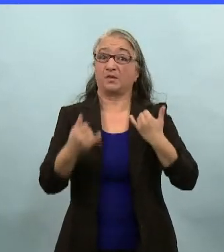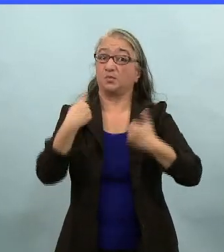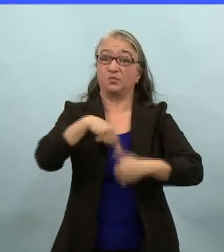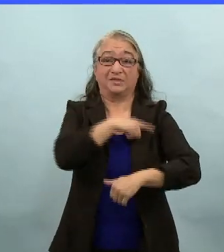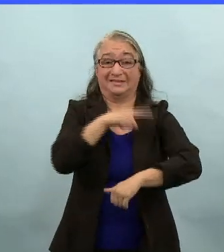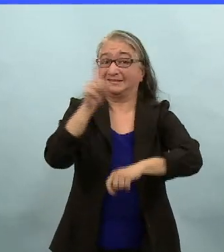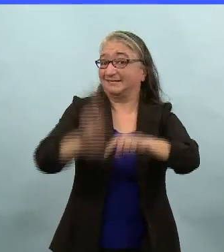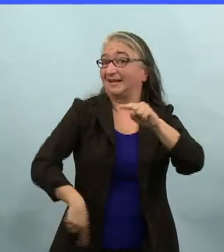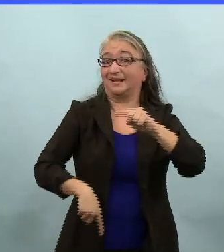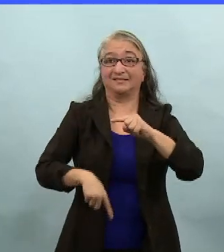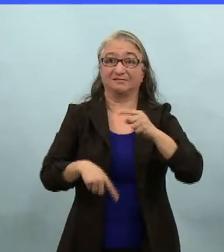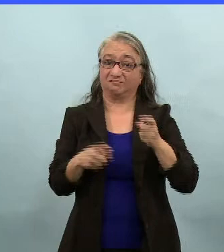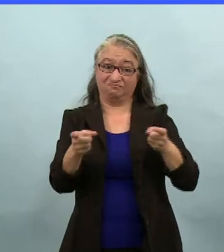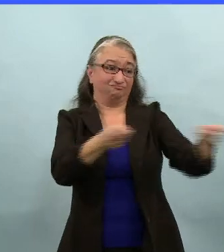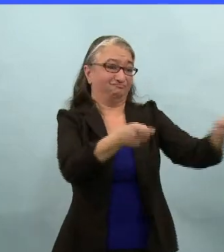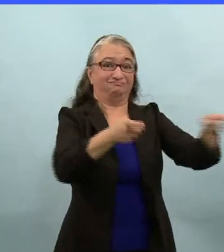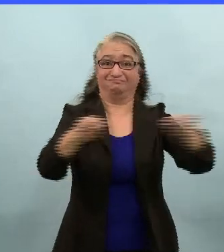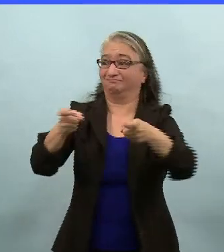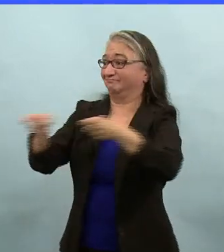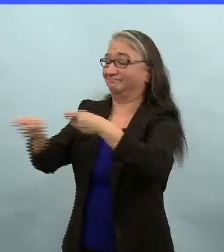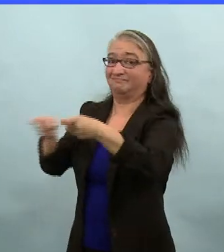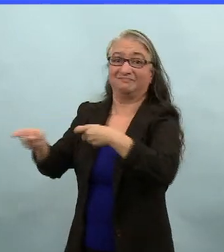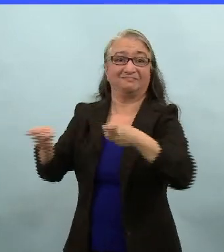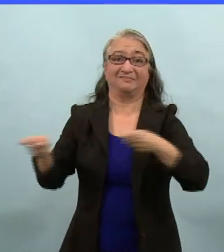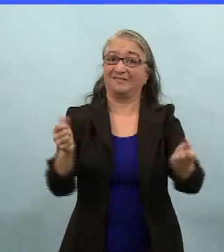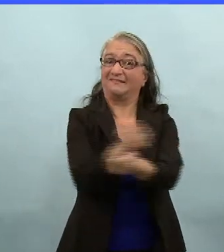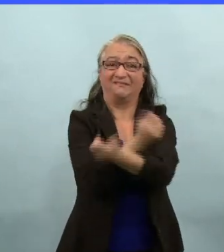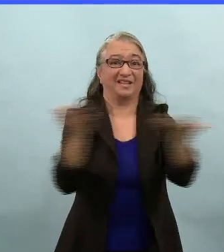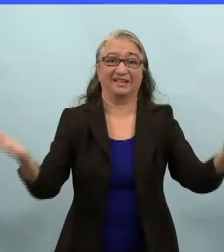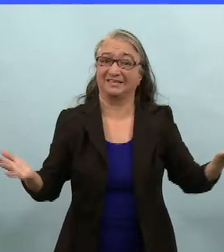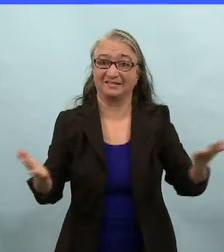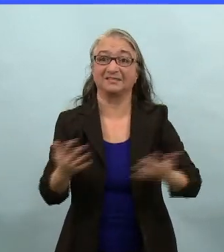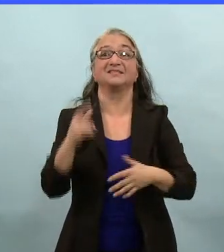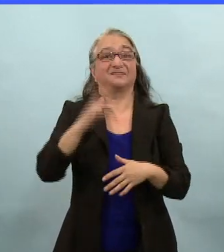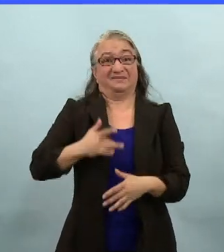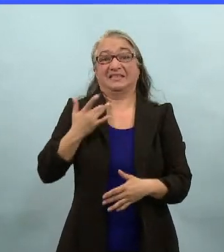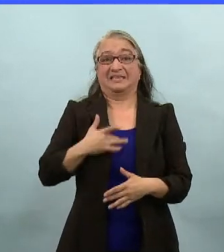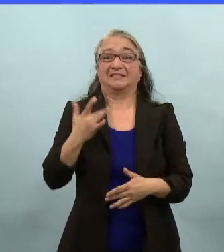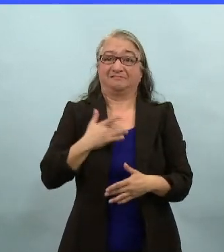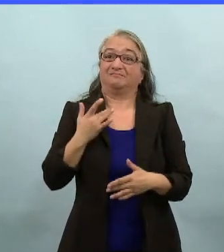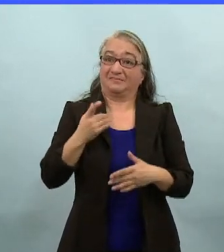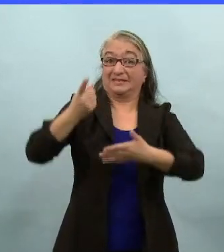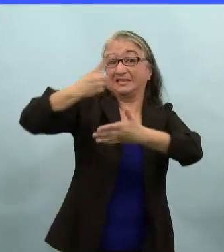it is highly likely that everyone will be exposed to the virus in the coming weeks some manitobans